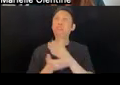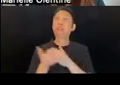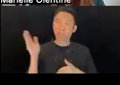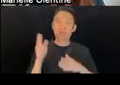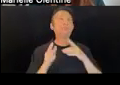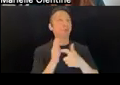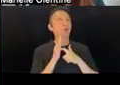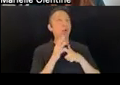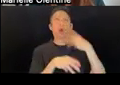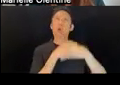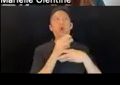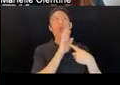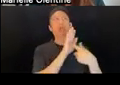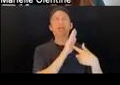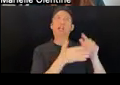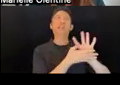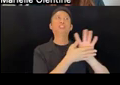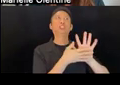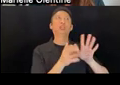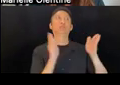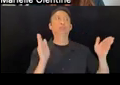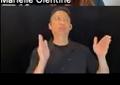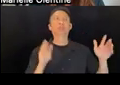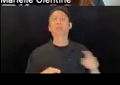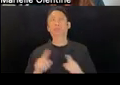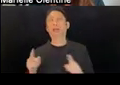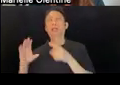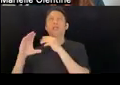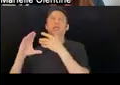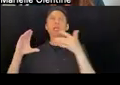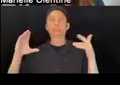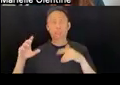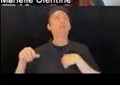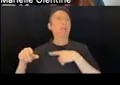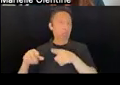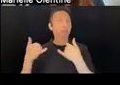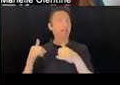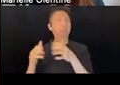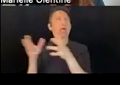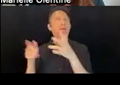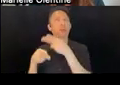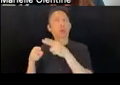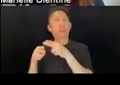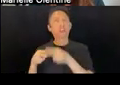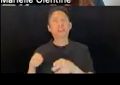character added, just in that one month alone. I would say that unless you're Sundance accepted or